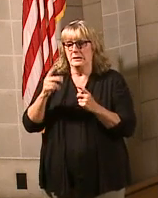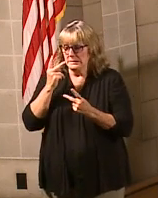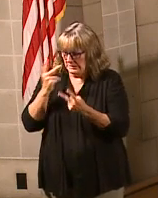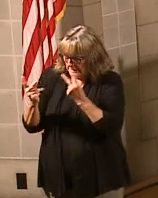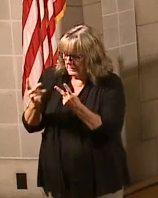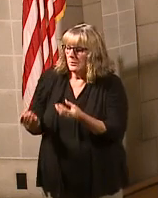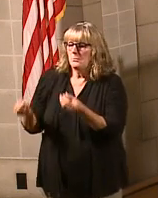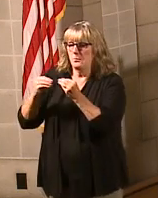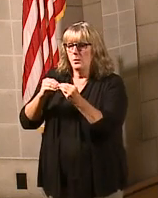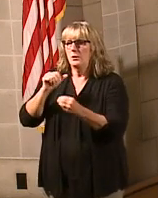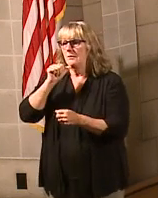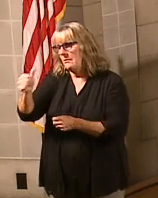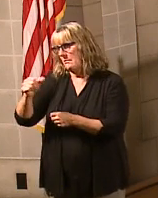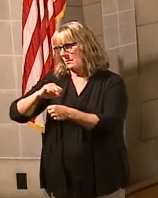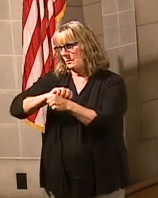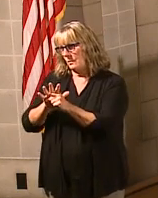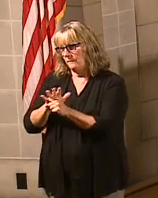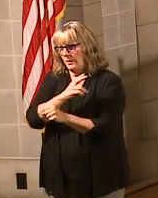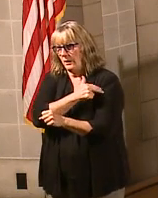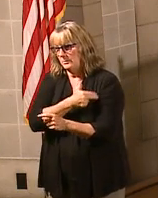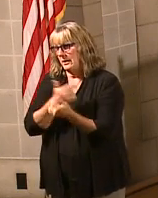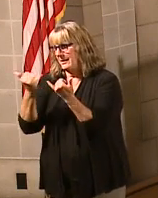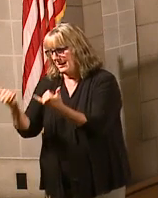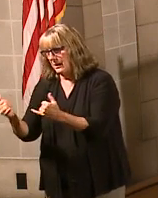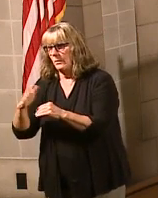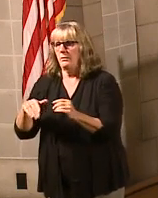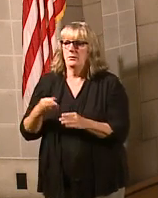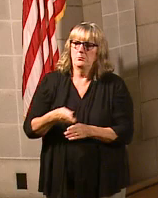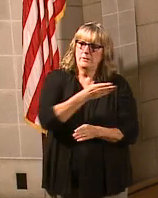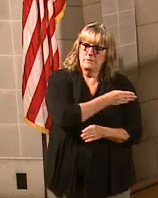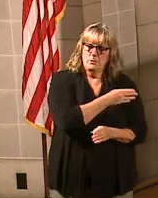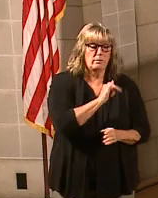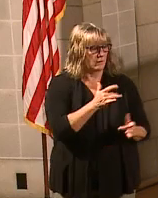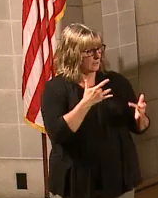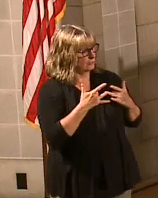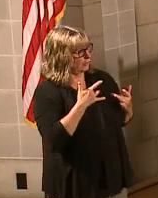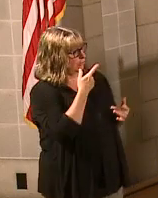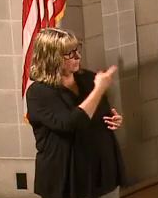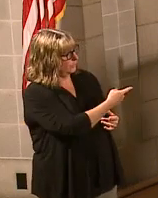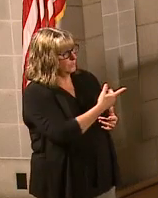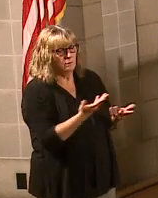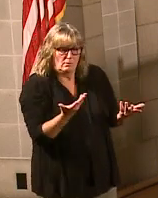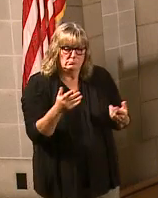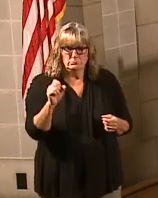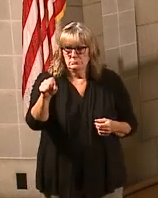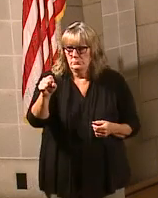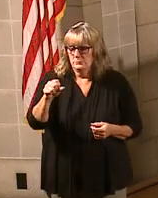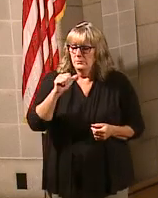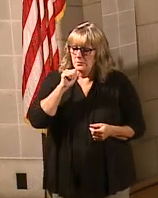SO THERE COULD BE A VARIETY OF REASONS. WE DON'T HAVE ANY HARD DATA